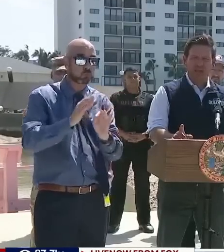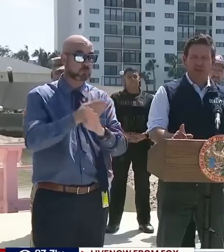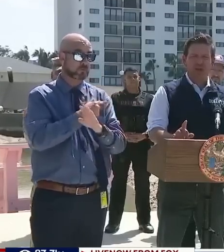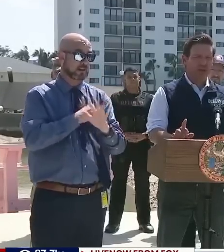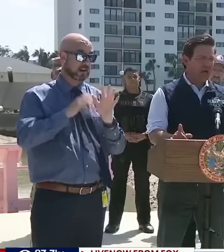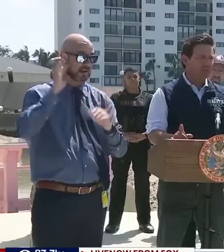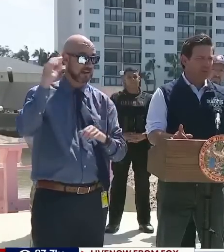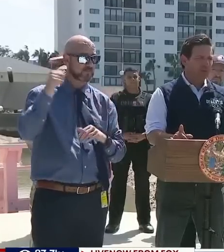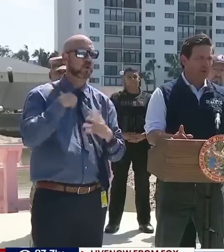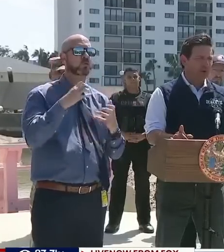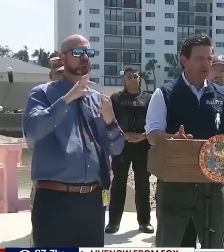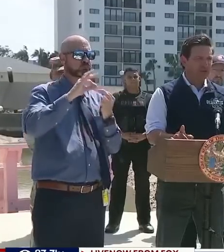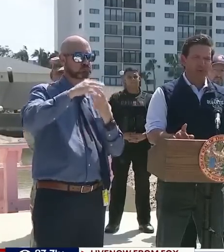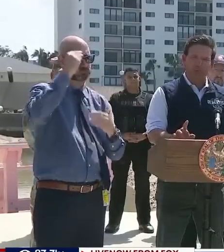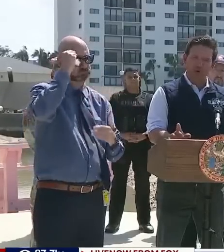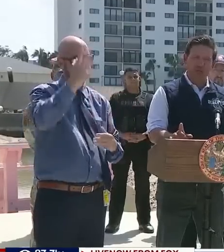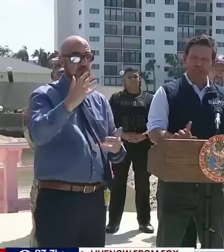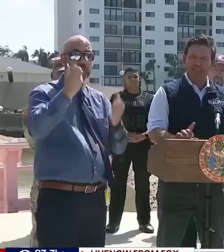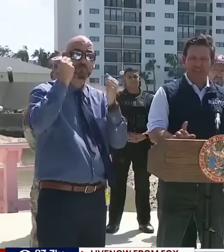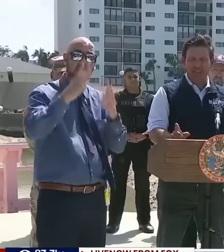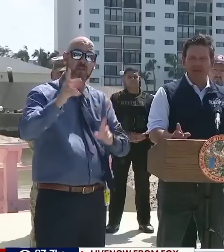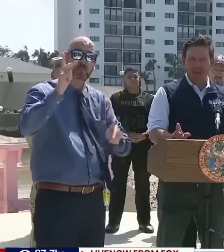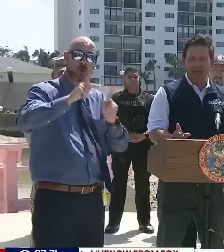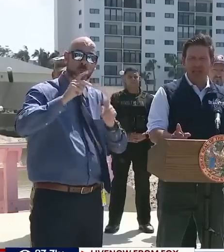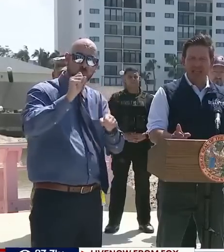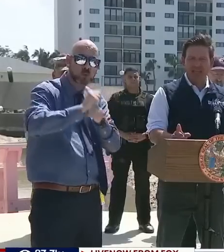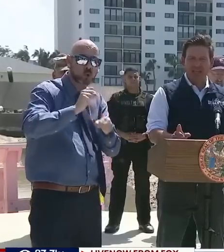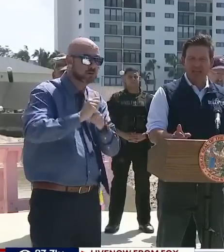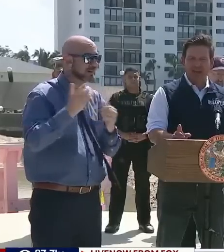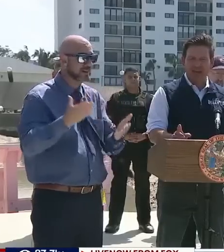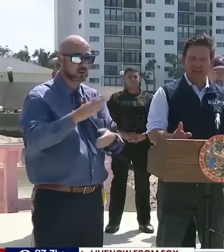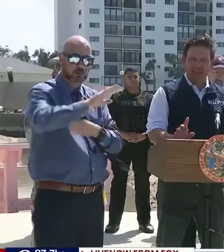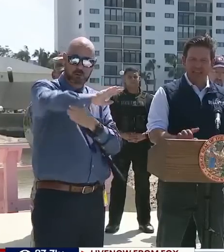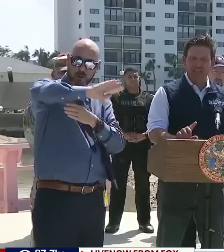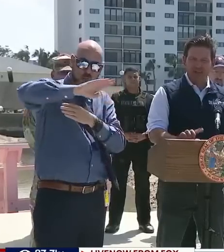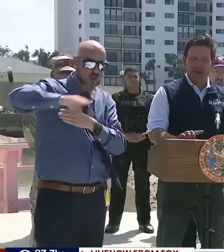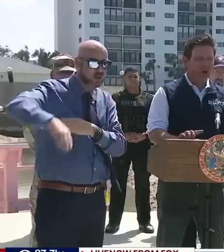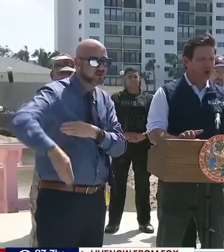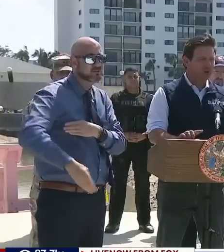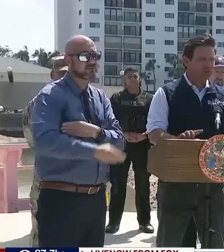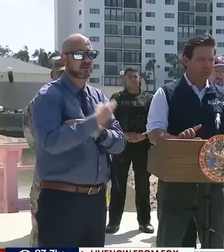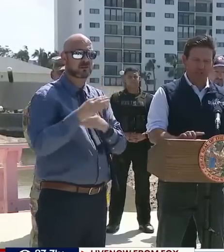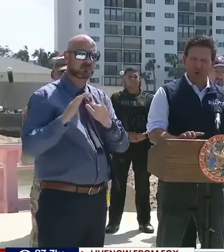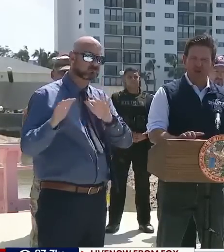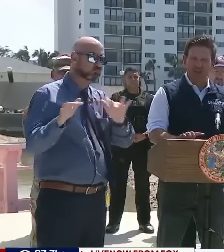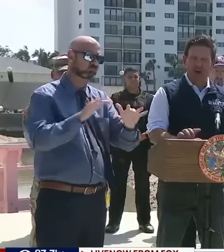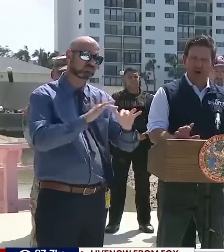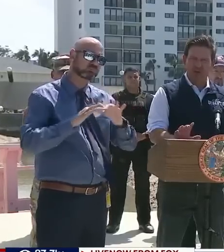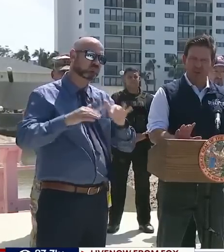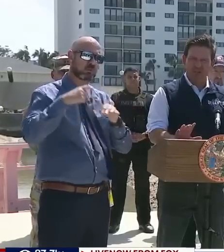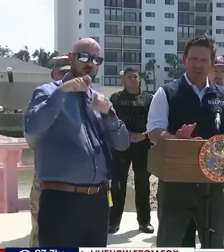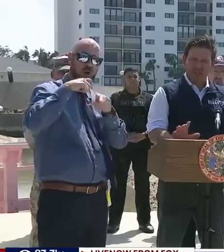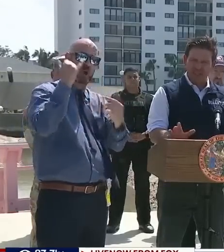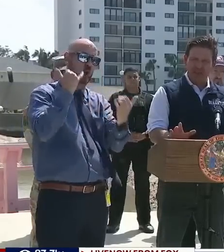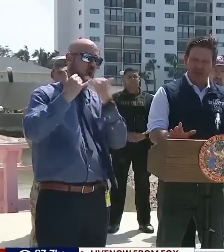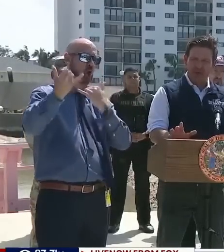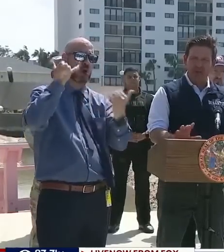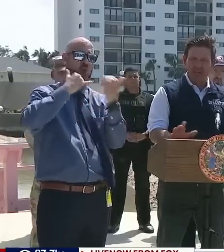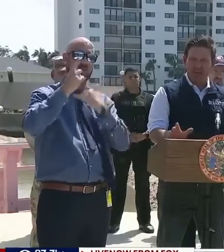damage. uh and and meet whatever needs that that we can. But before I leave I just want to say there were a lot of people